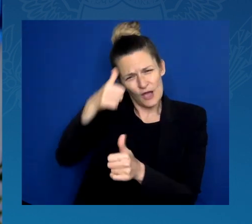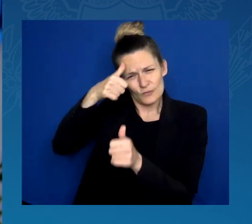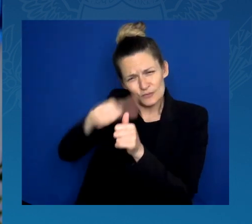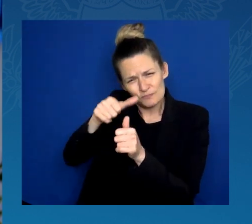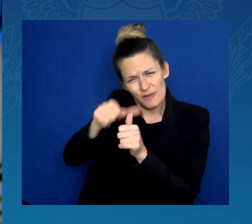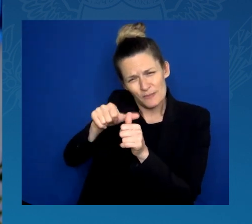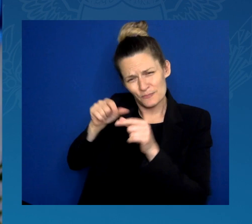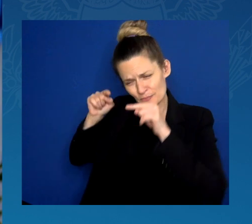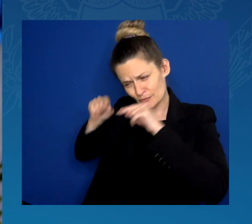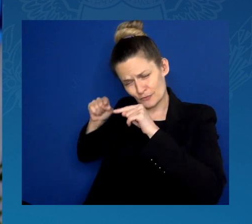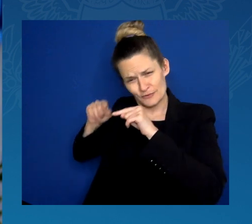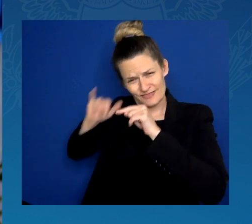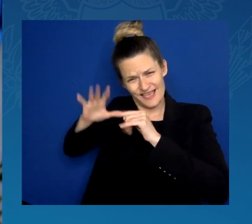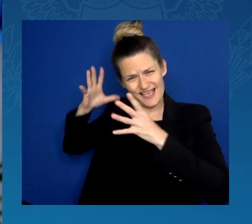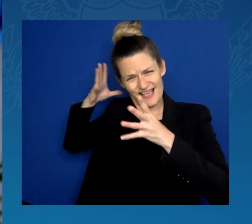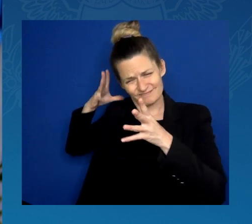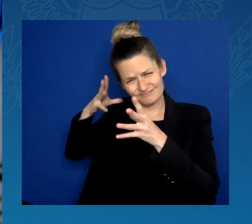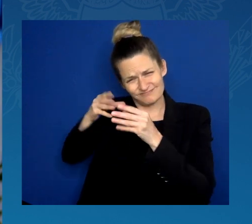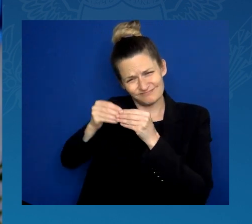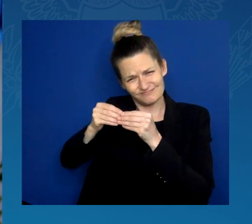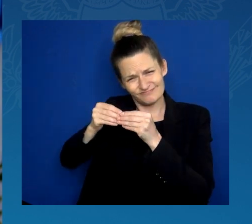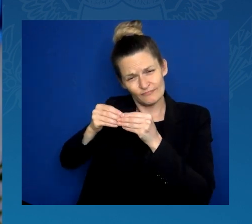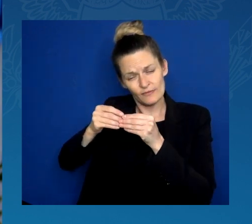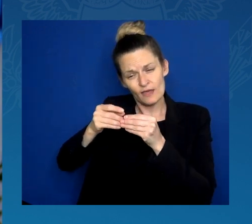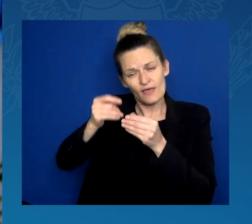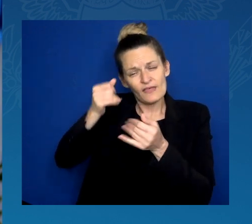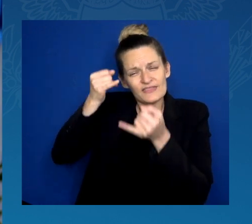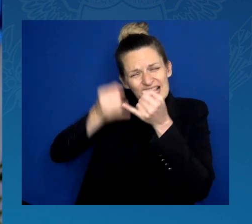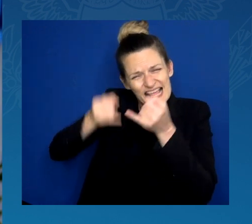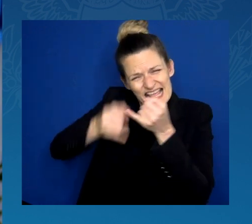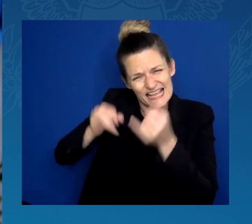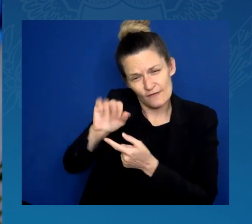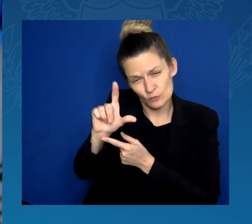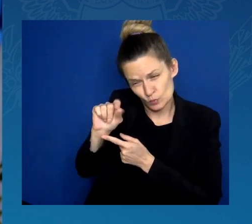as a result of global economic trends and trade policies